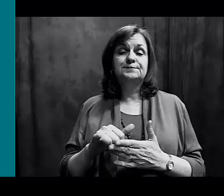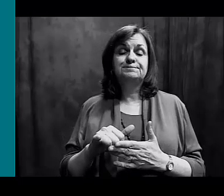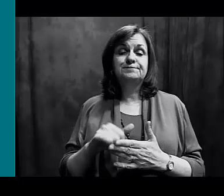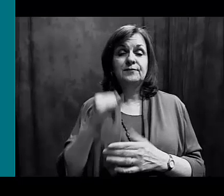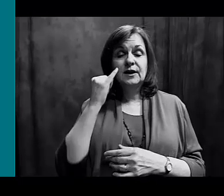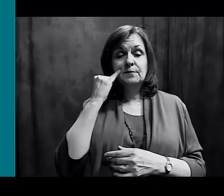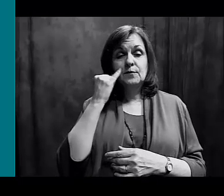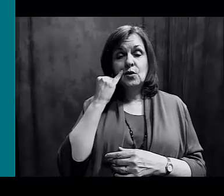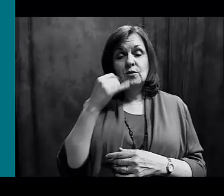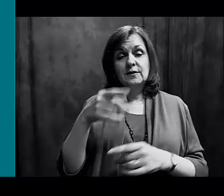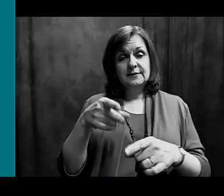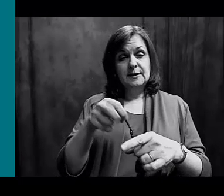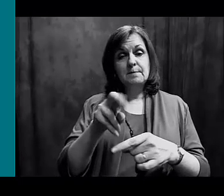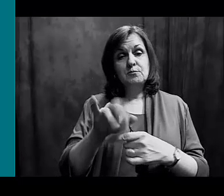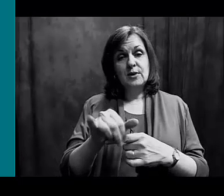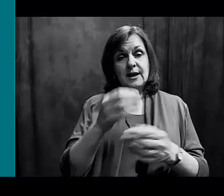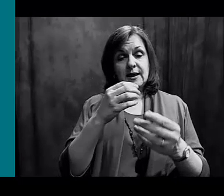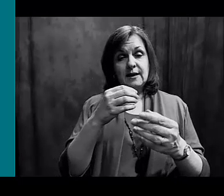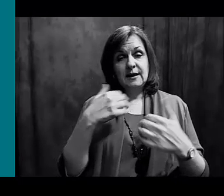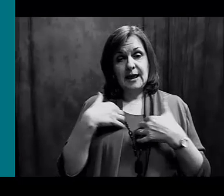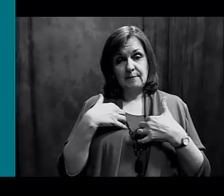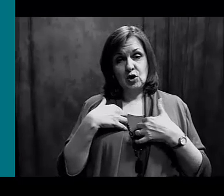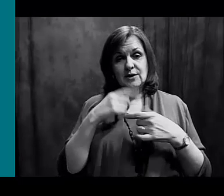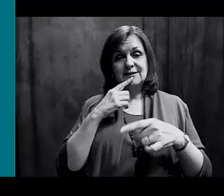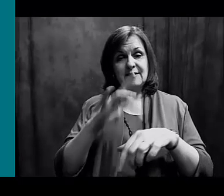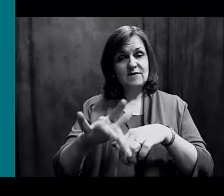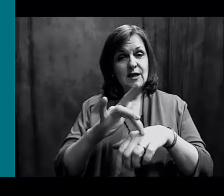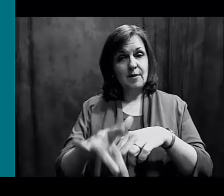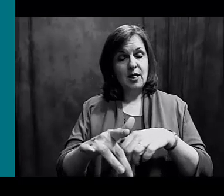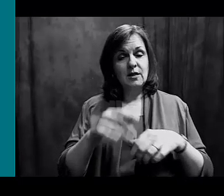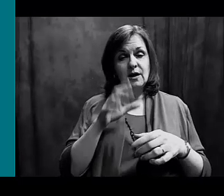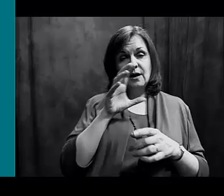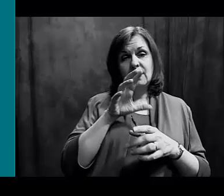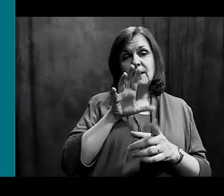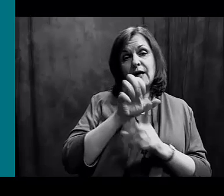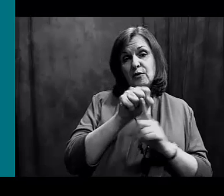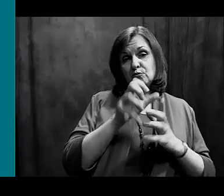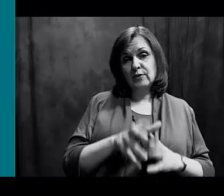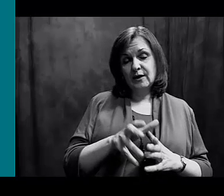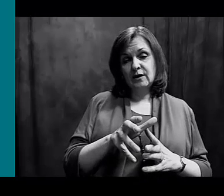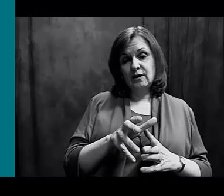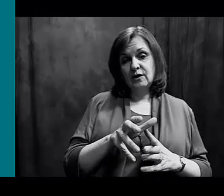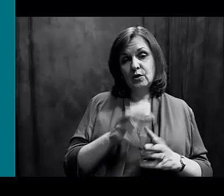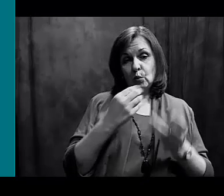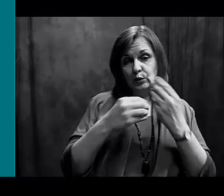a prey item is available for a predator the predator is going to do better